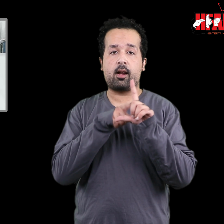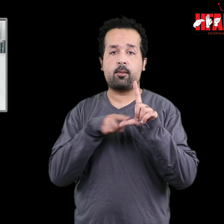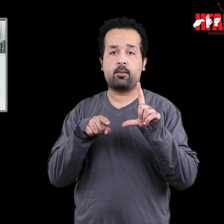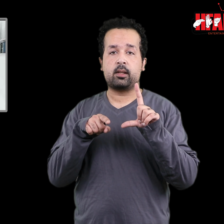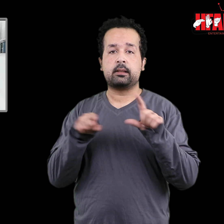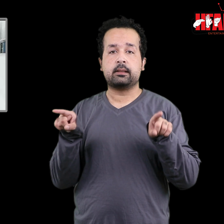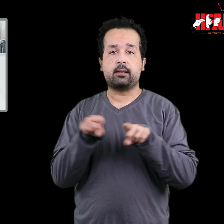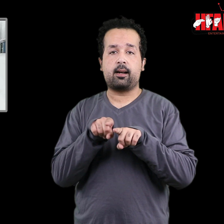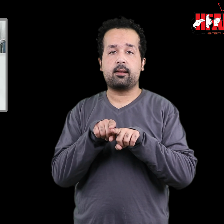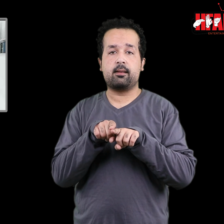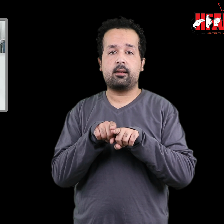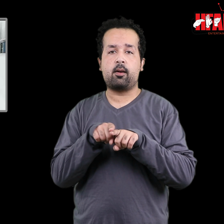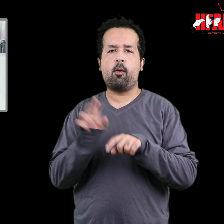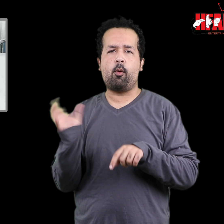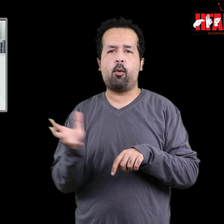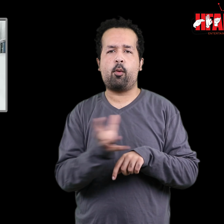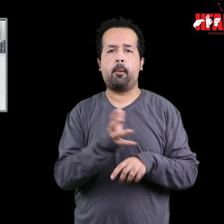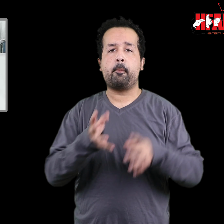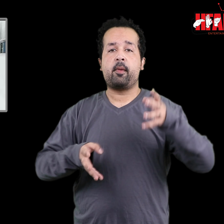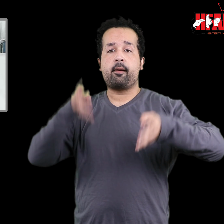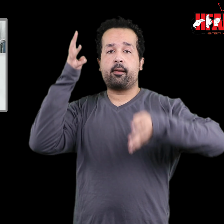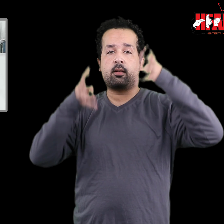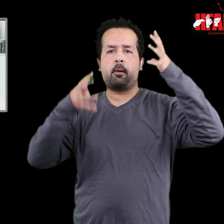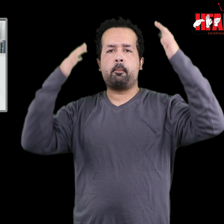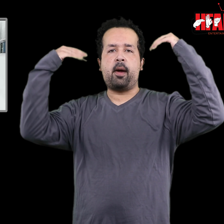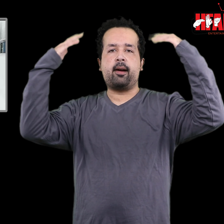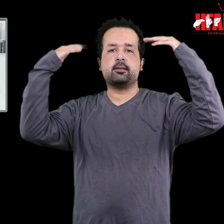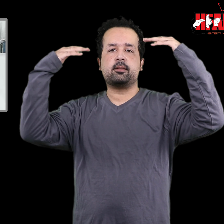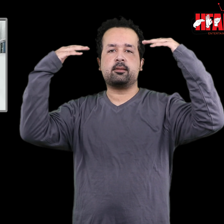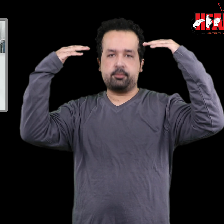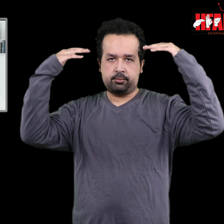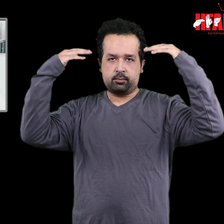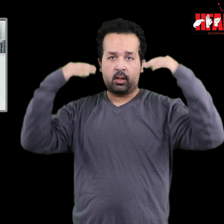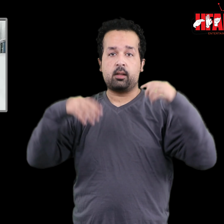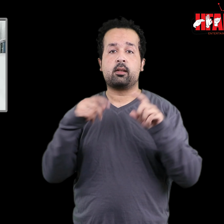The rain falls in many cities of Pakistan including, Lahore